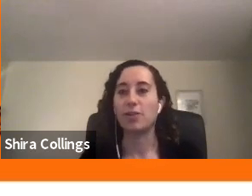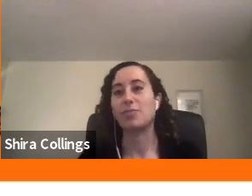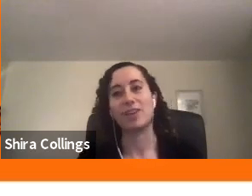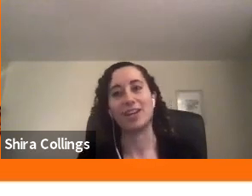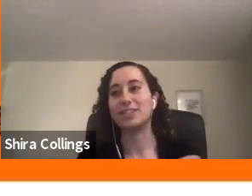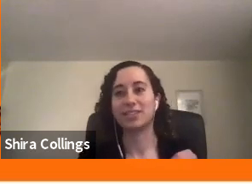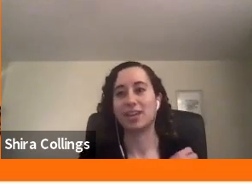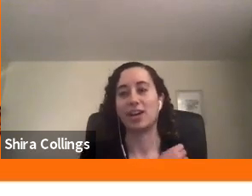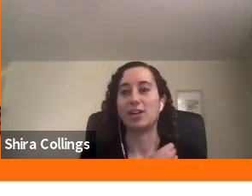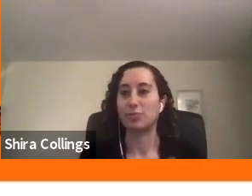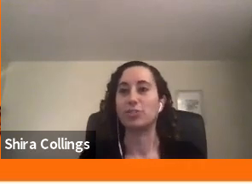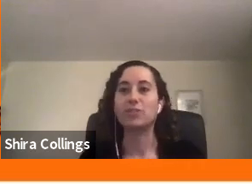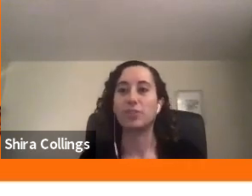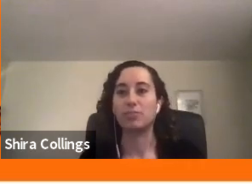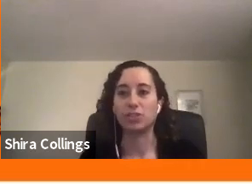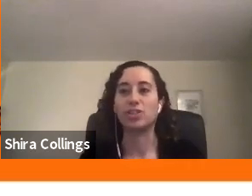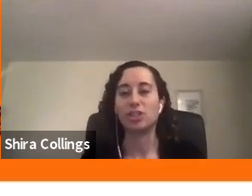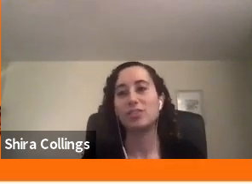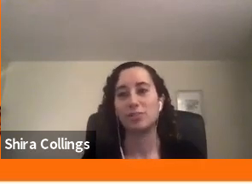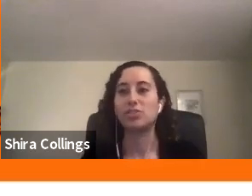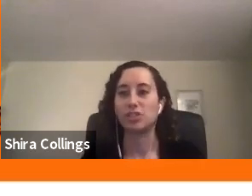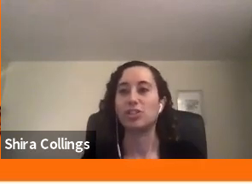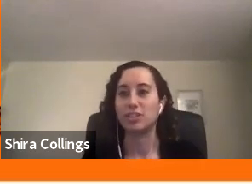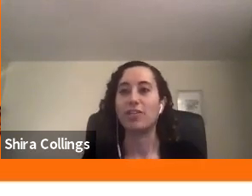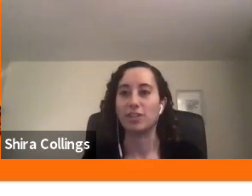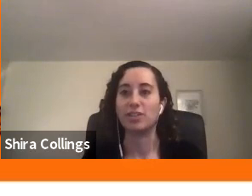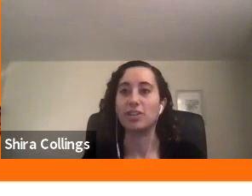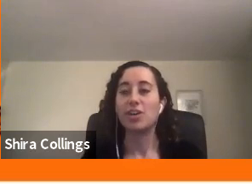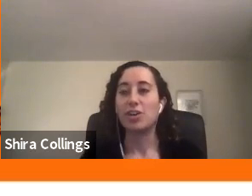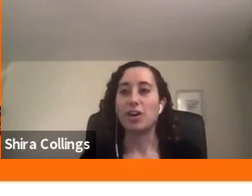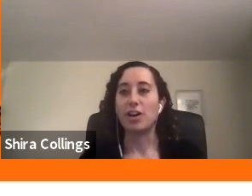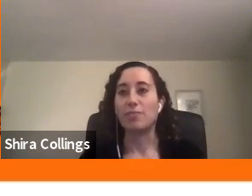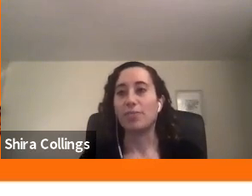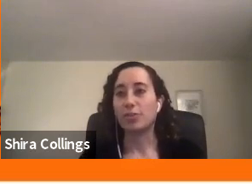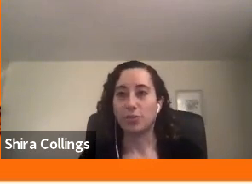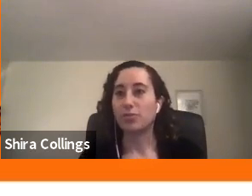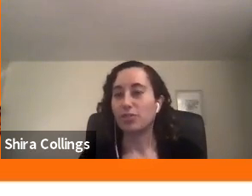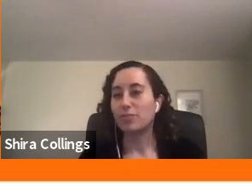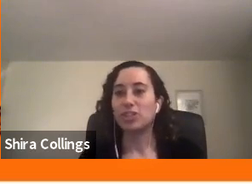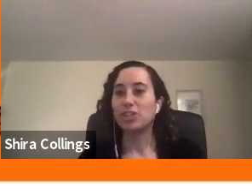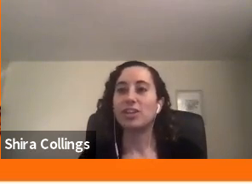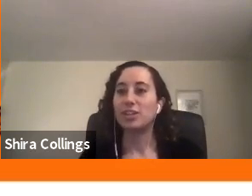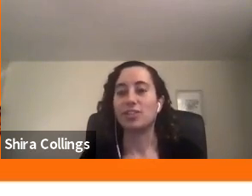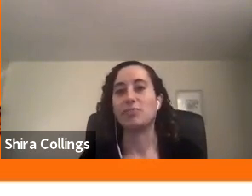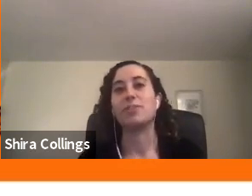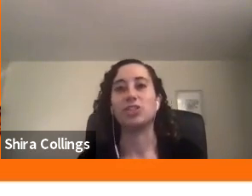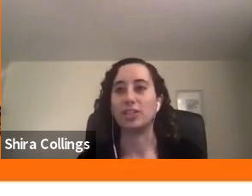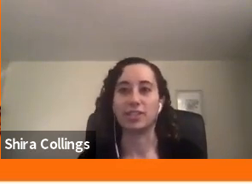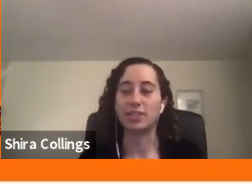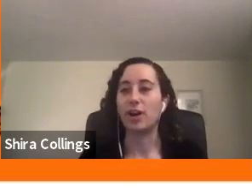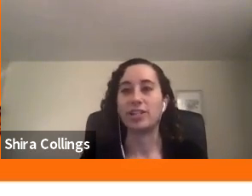is an important eating disorder to recognize, and often what we find is that it results from restriction, that